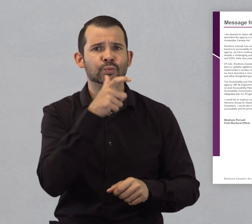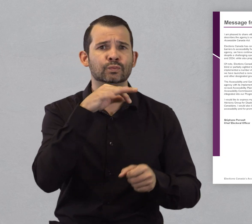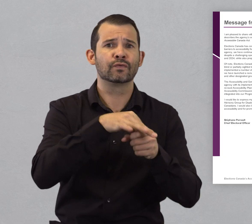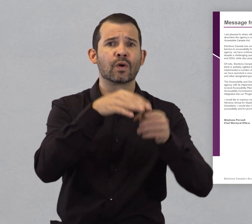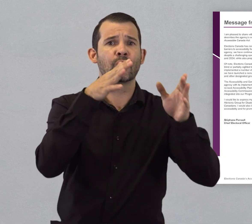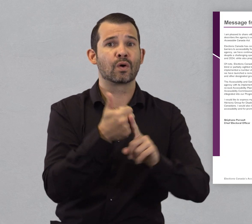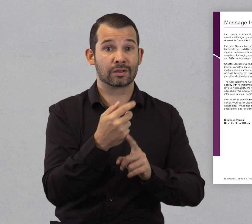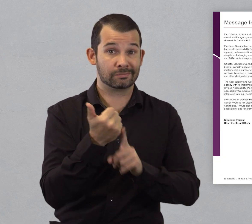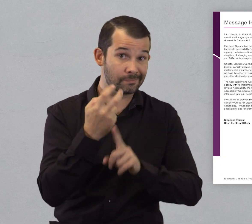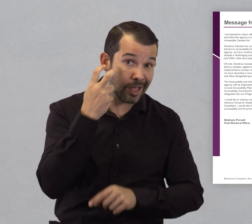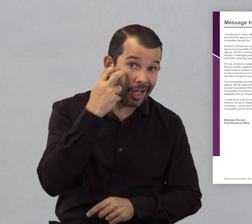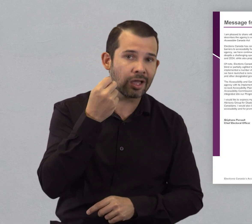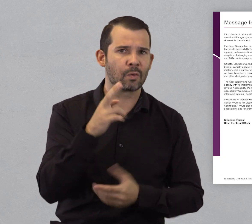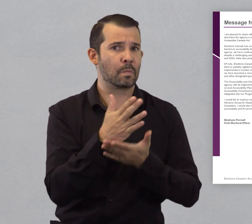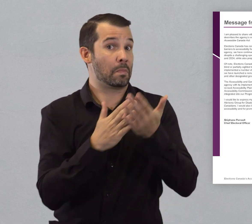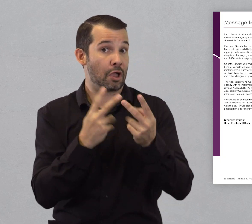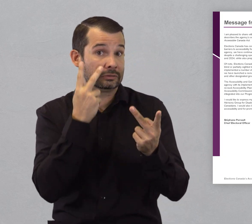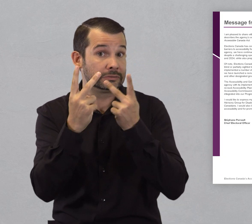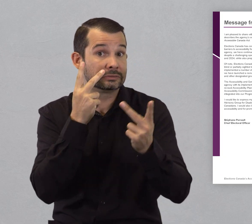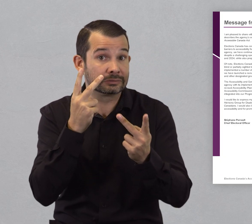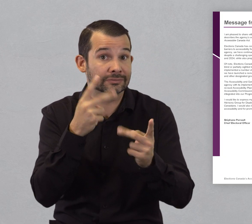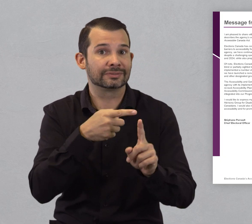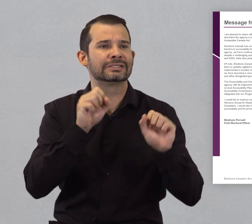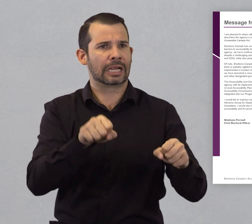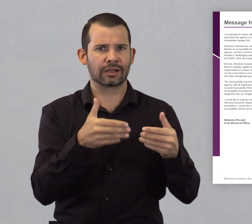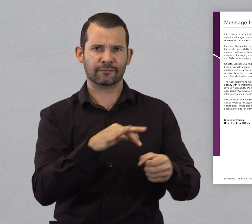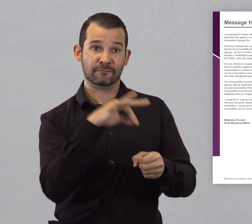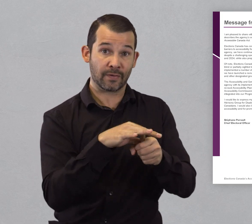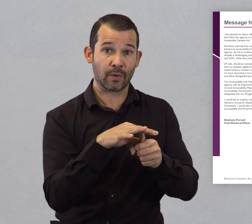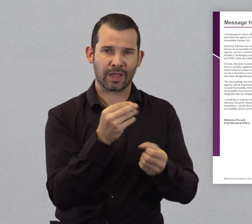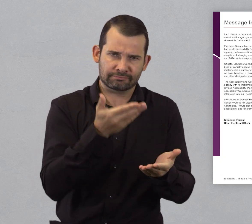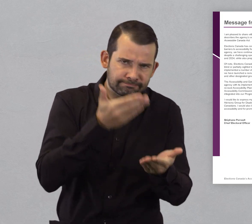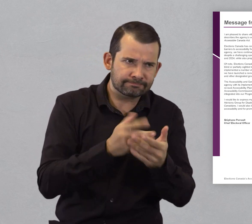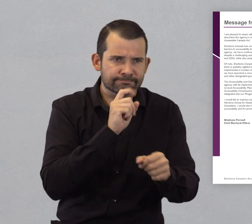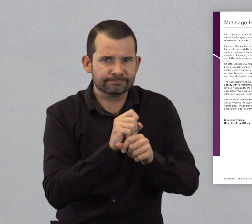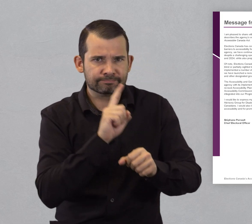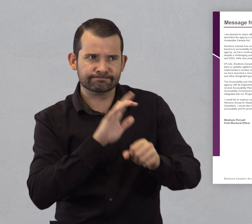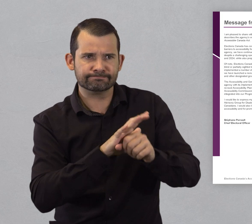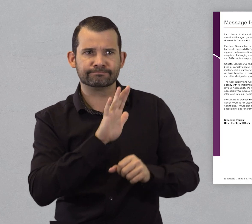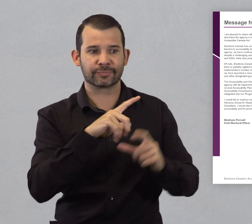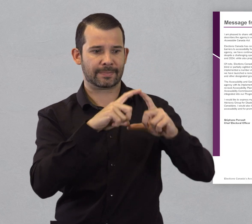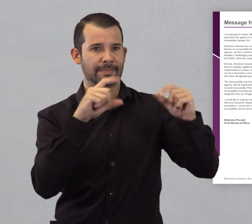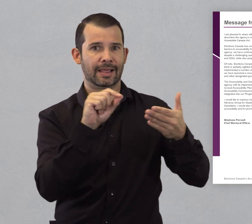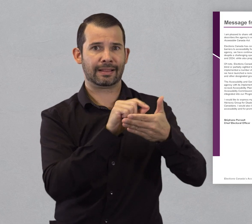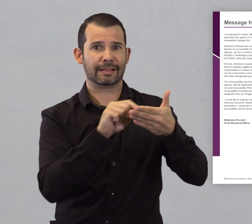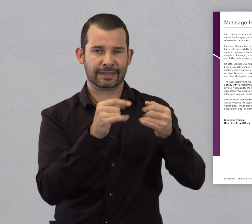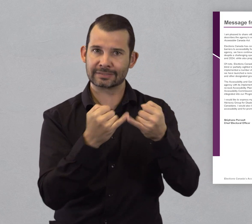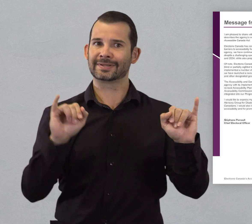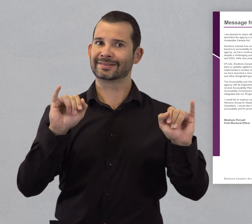voters who are blind or partially sighted to vote and verify their ballot independently.